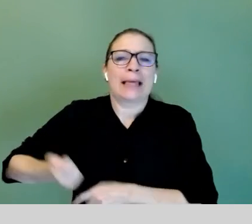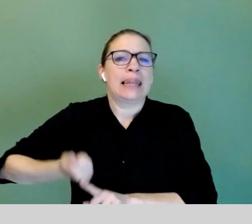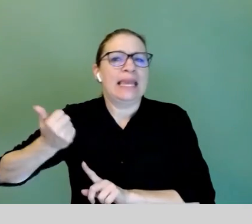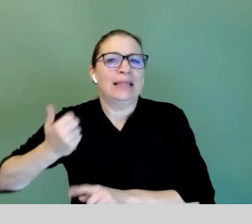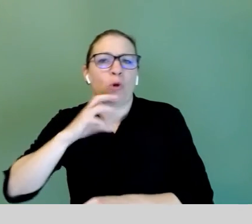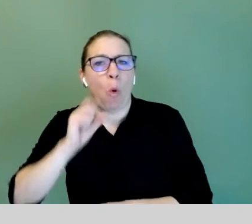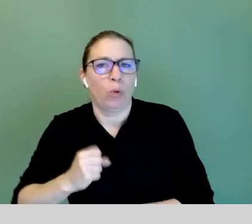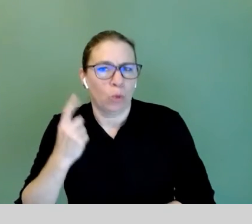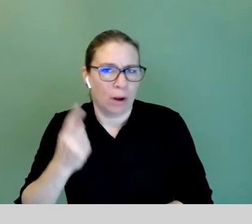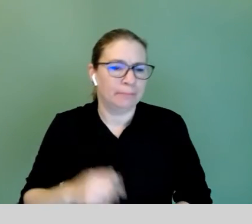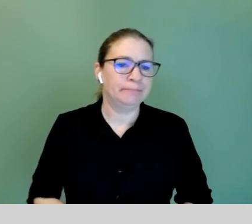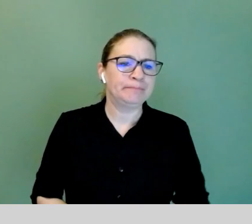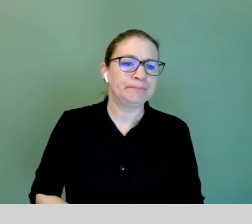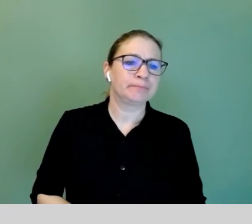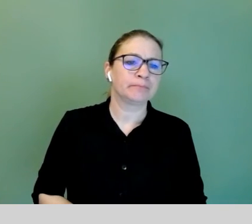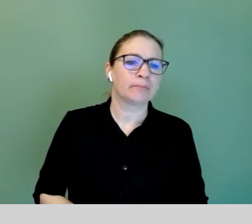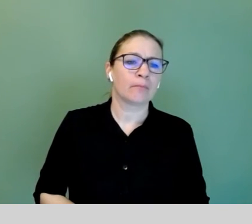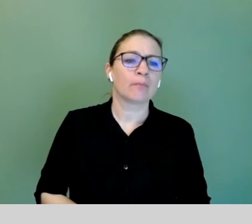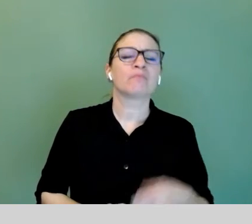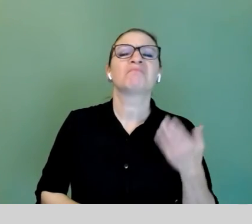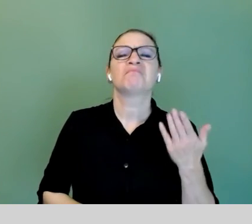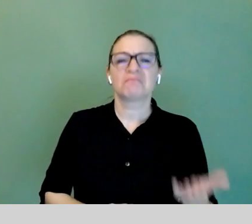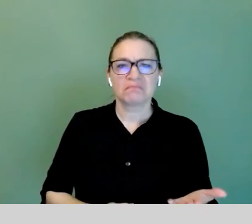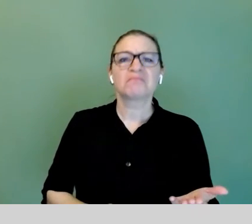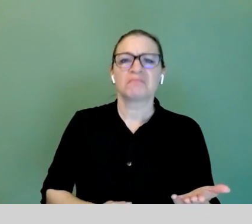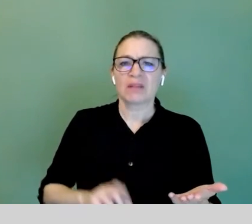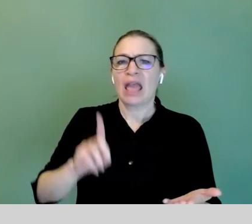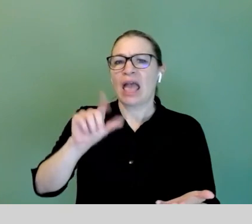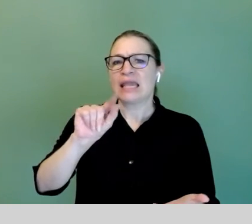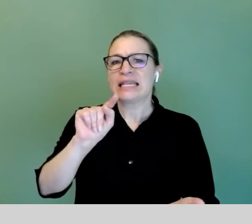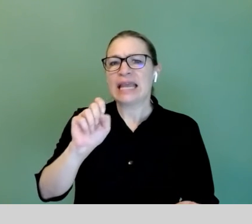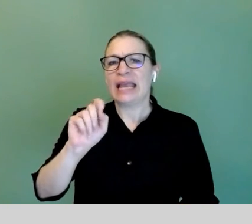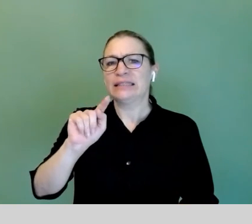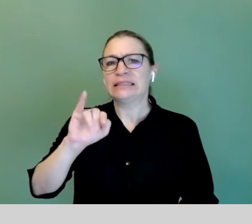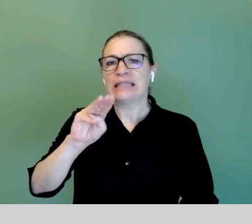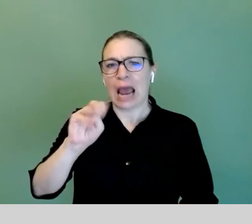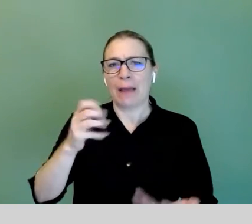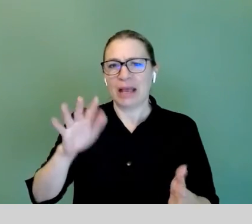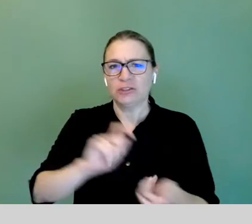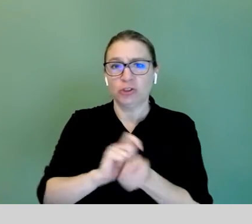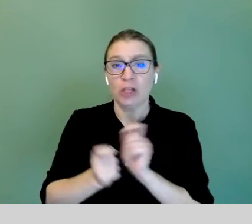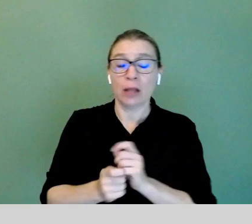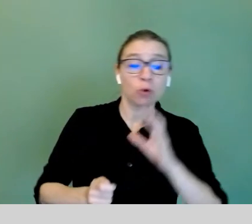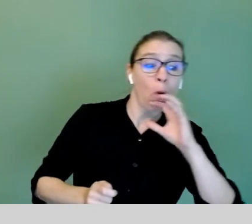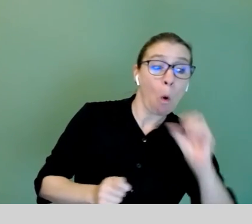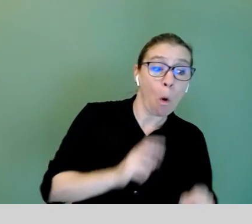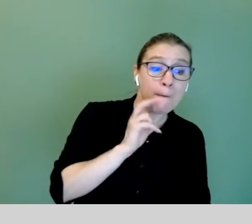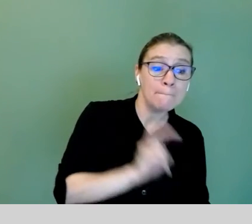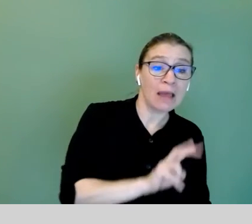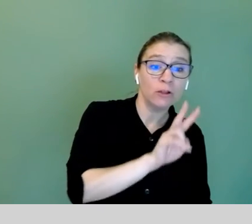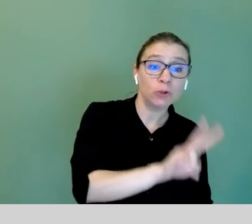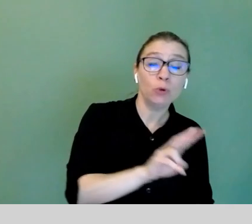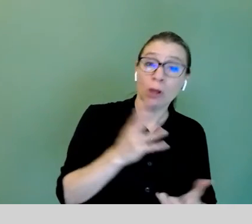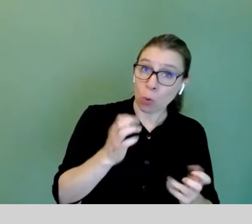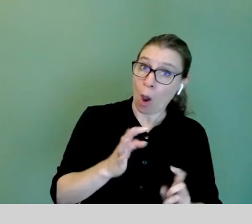of your recent tests. datetime is also something that has changed. In Python 2, if you wanted to get